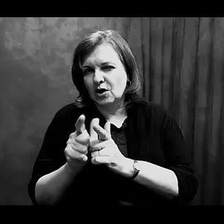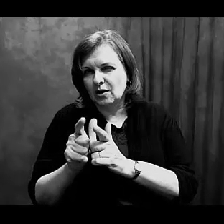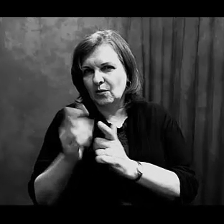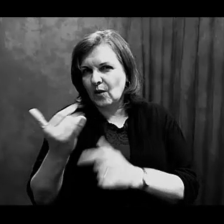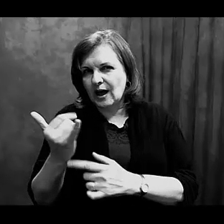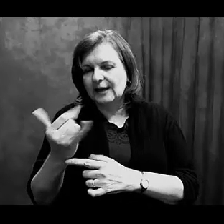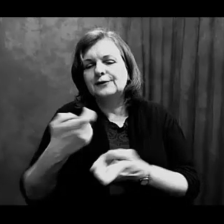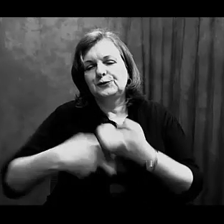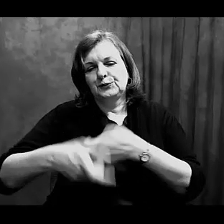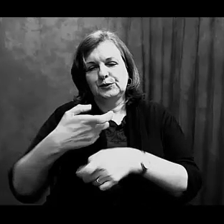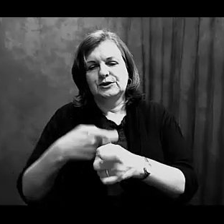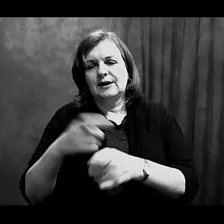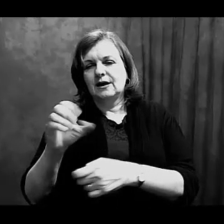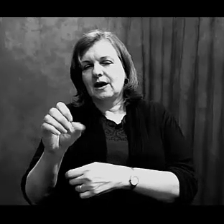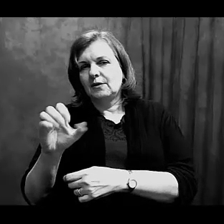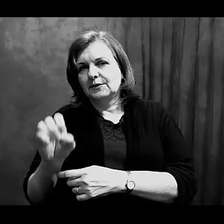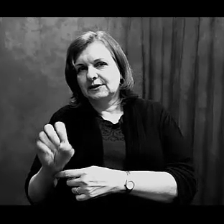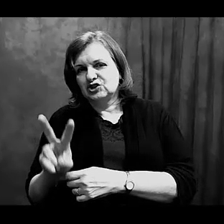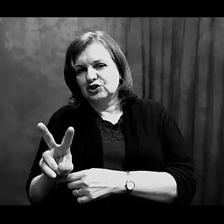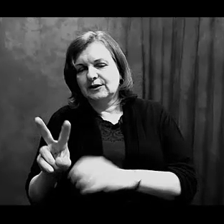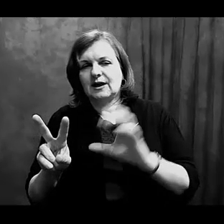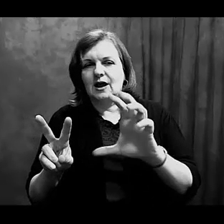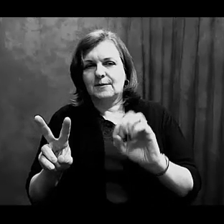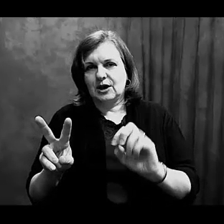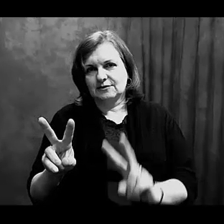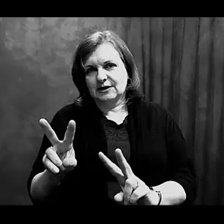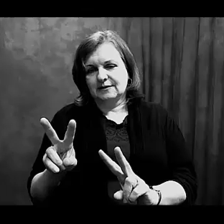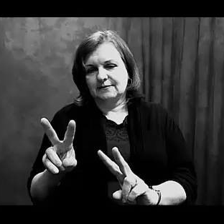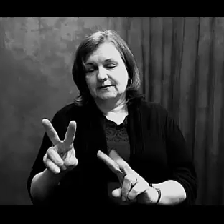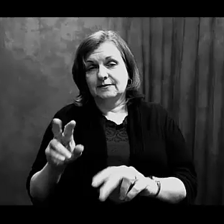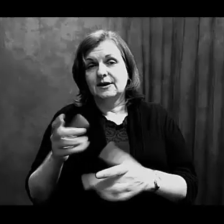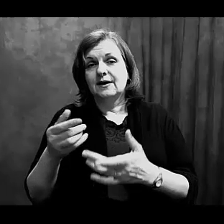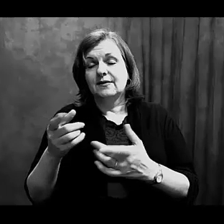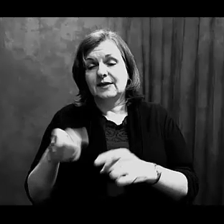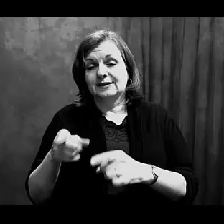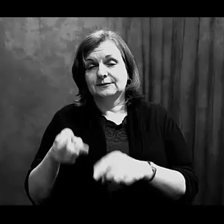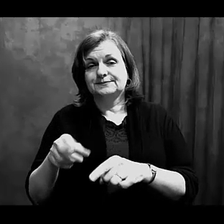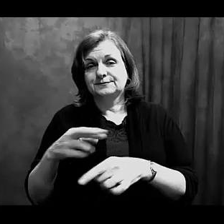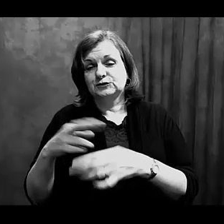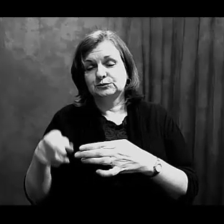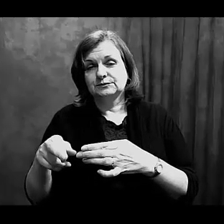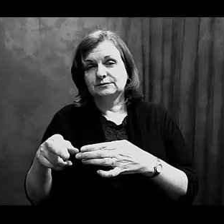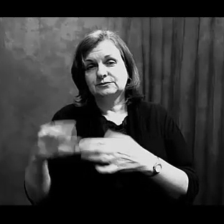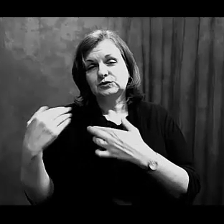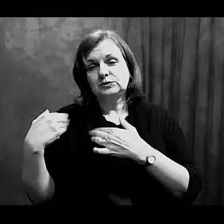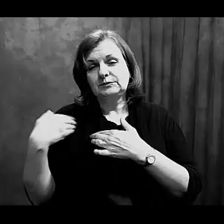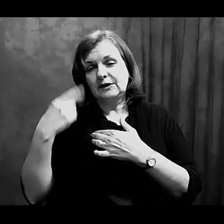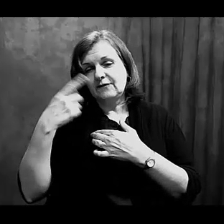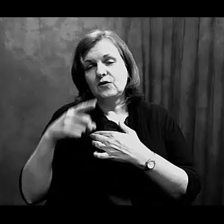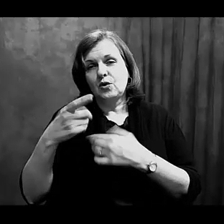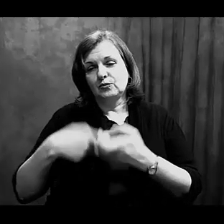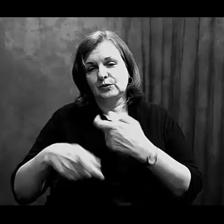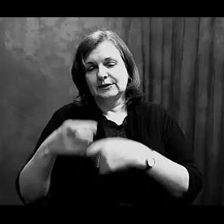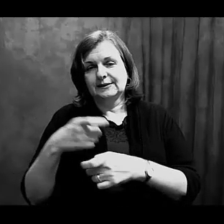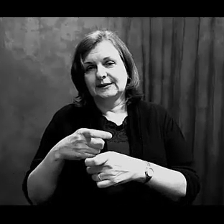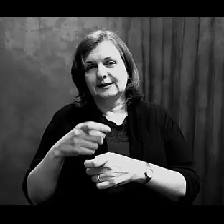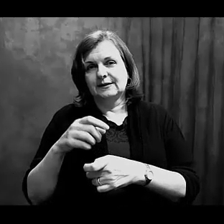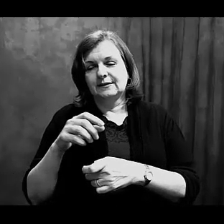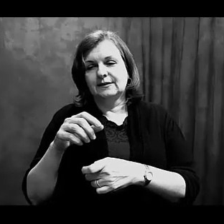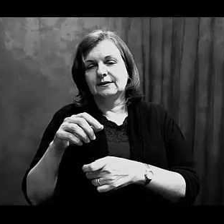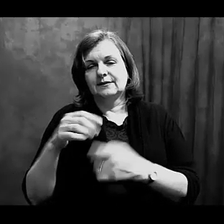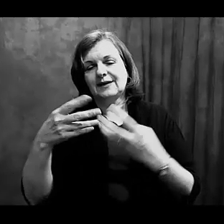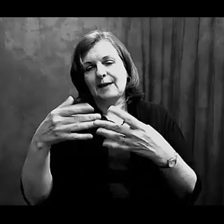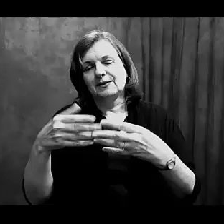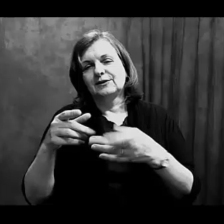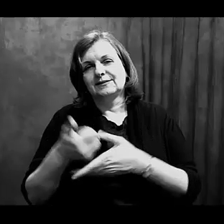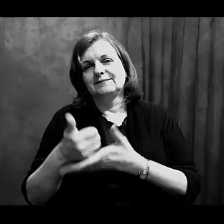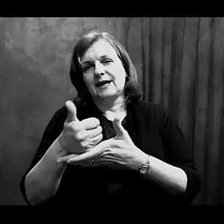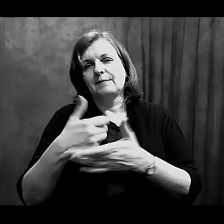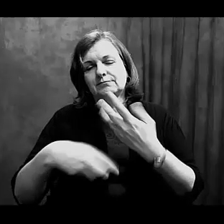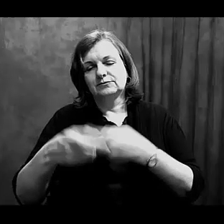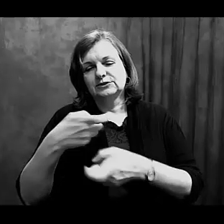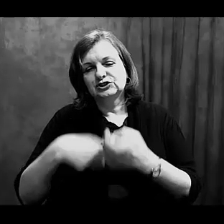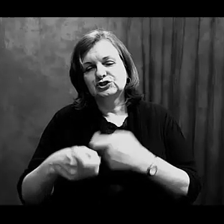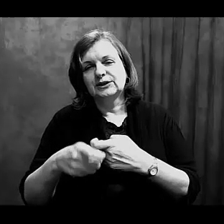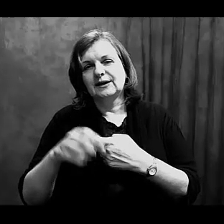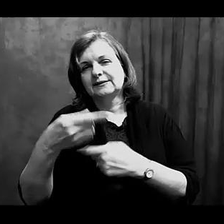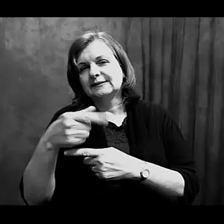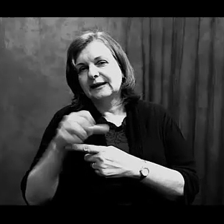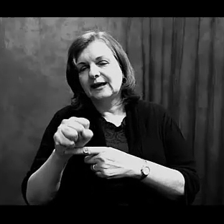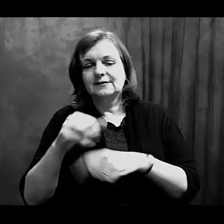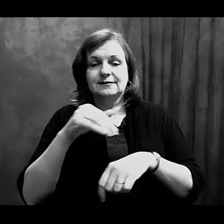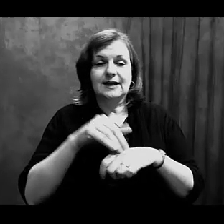not only at the alveoli but they will be also responsible for changing oxygen carbon dioxide at your tissues themselves